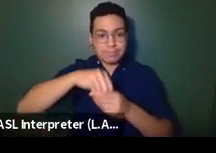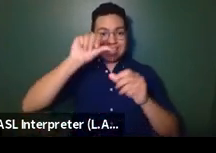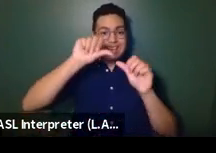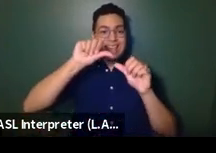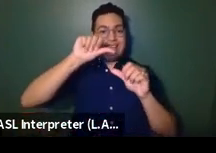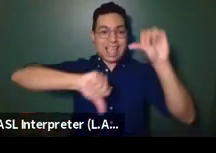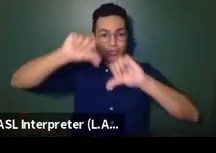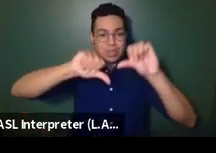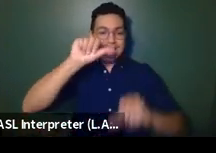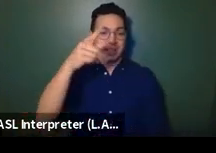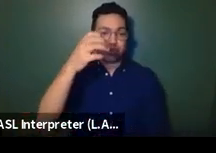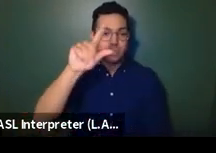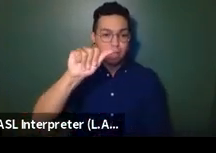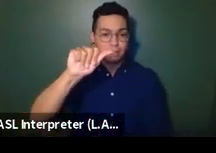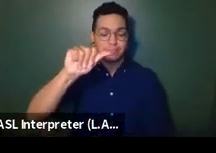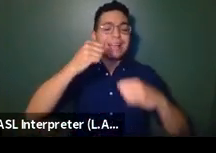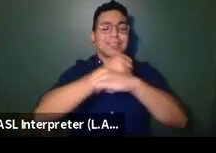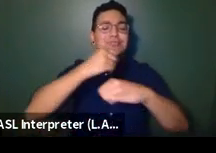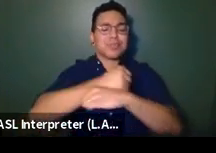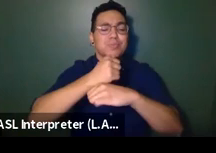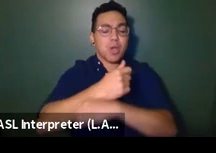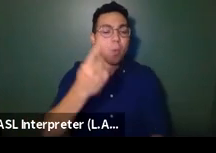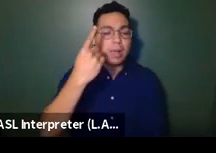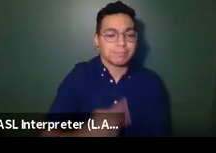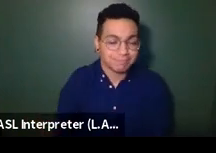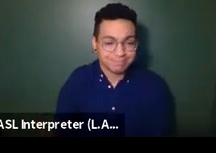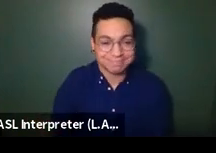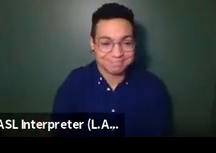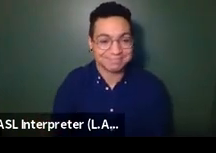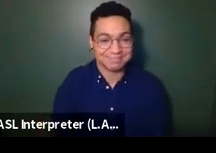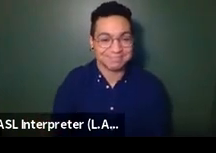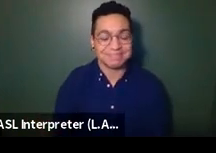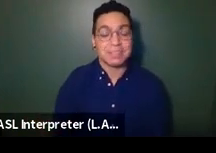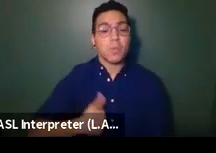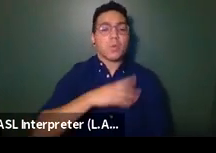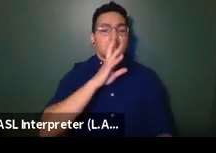ESD 189 - Amy Colburn: I'm going to click grading period. So we're going to talk more about grades and grading periods tomorrow.